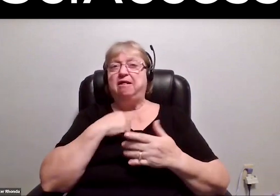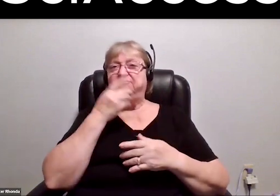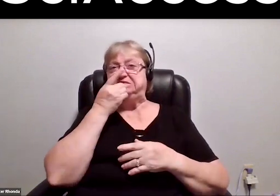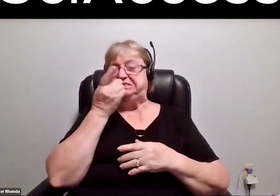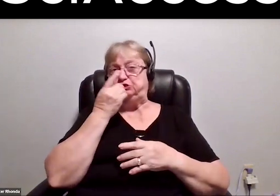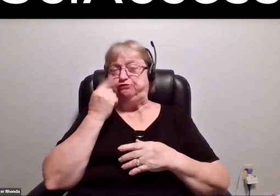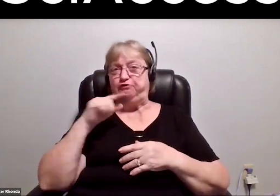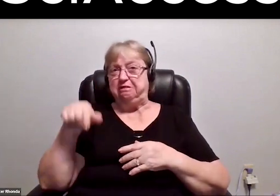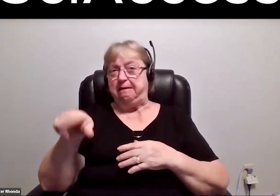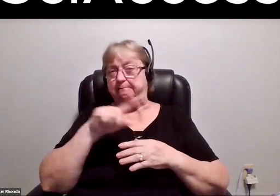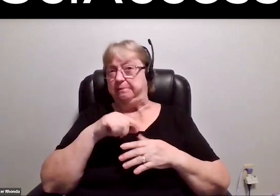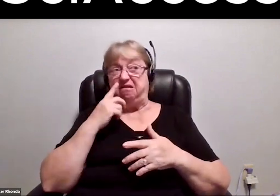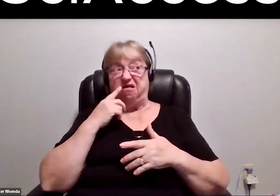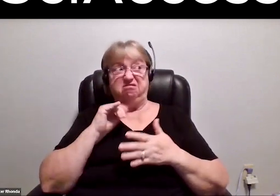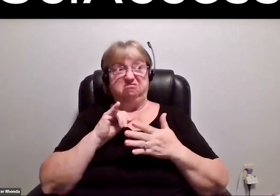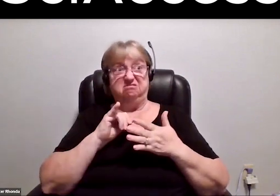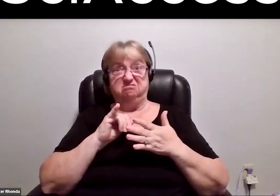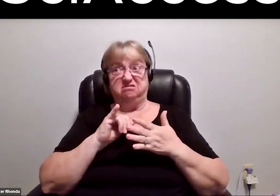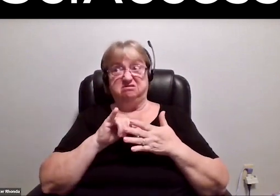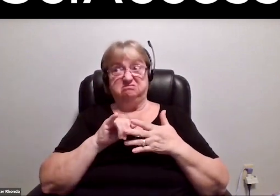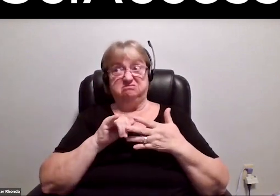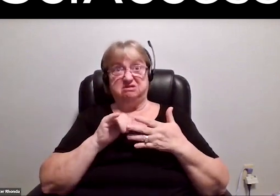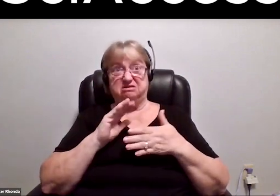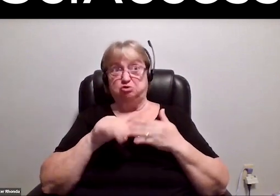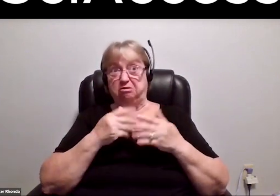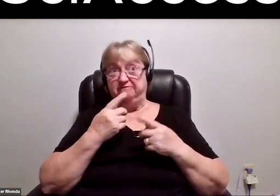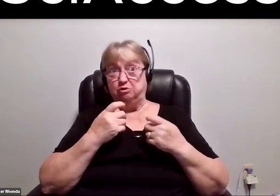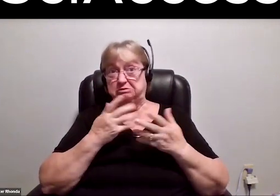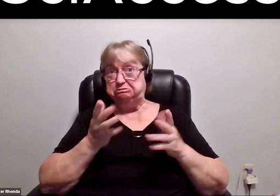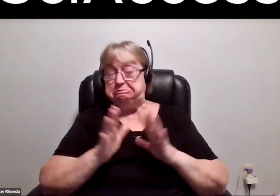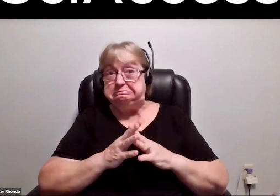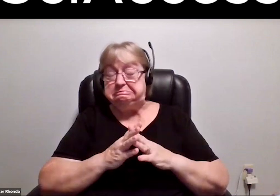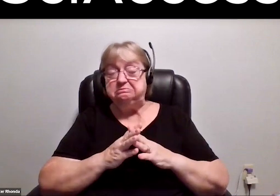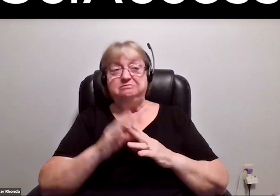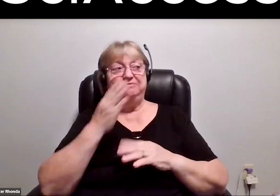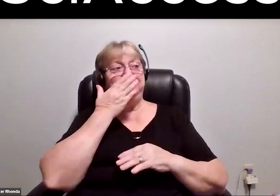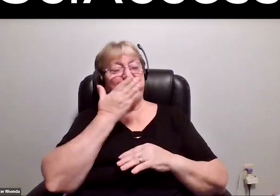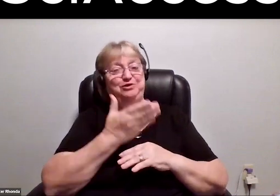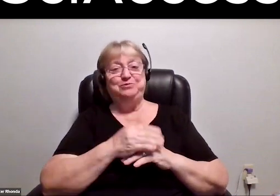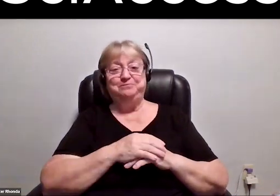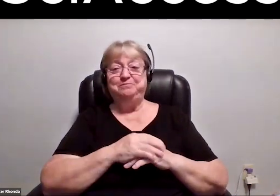and I think that's all of the question. Thank you. We also have a question